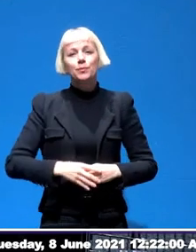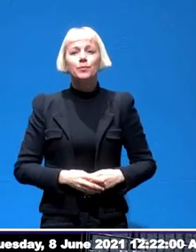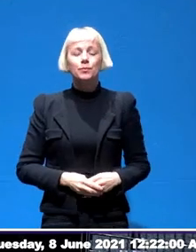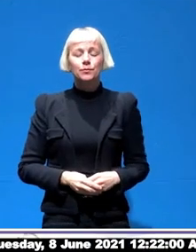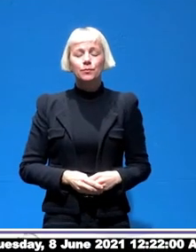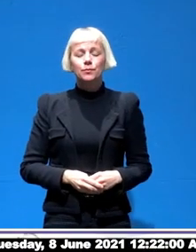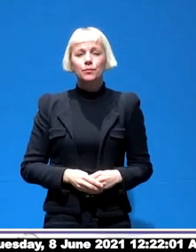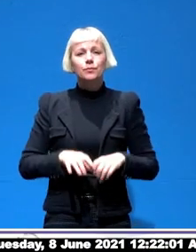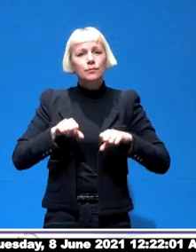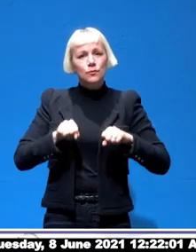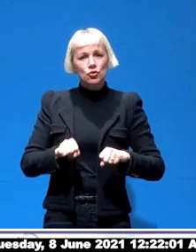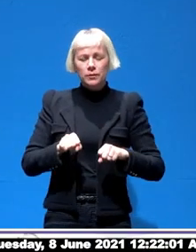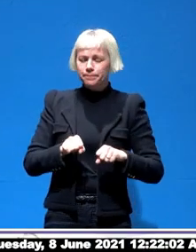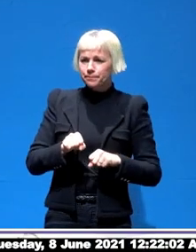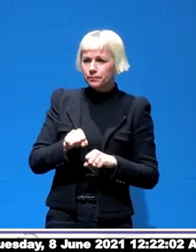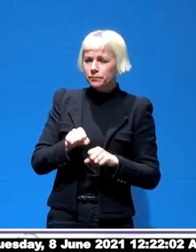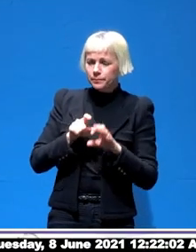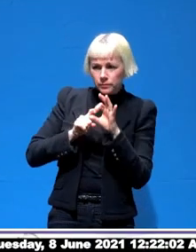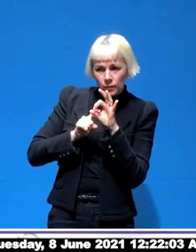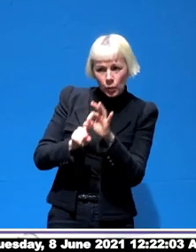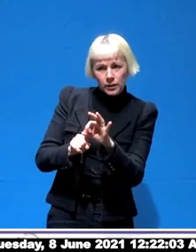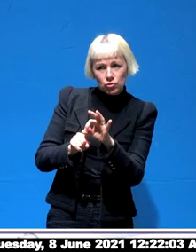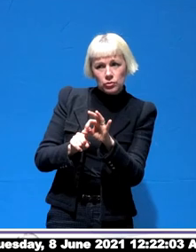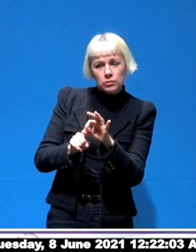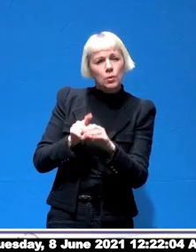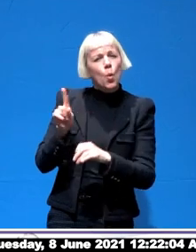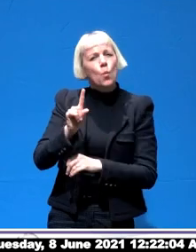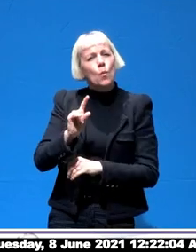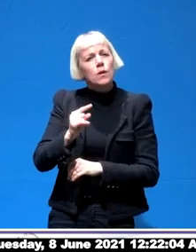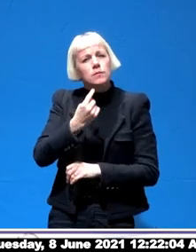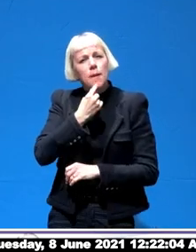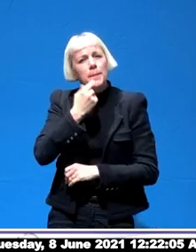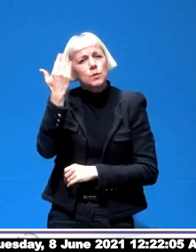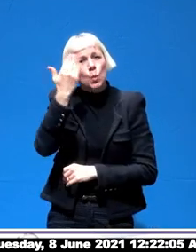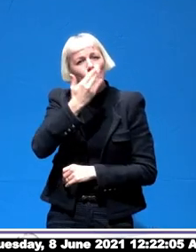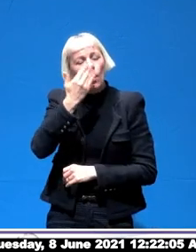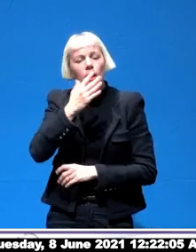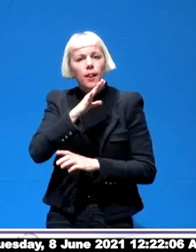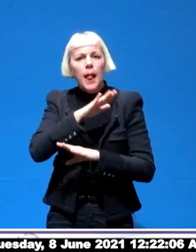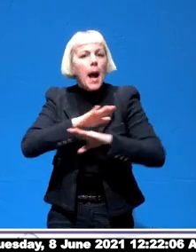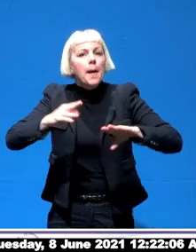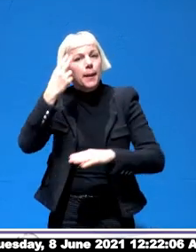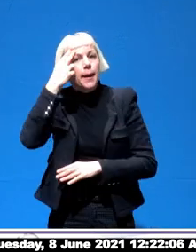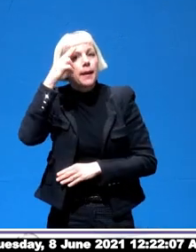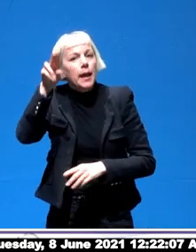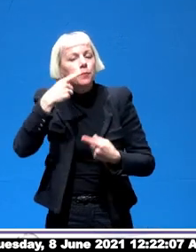Ms Rogers, just to follow up on what Commissioner Bennett asked, what kind of school was it? We don't need to know the name, but what kind of school?